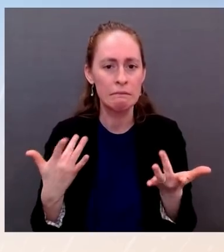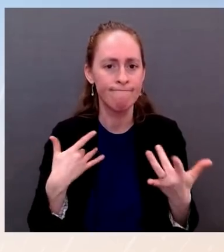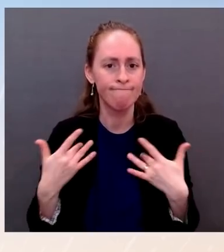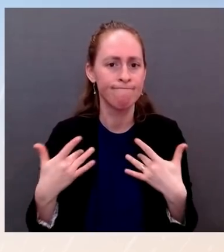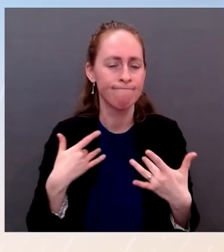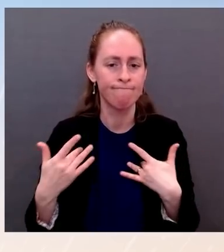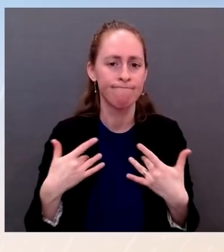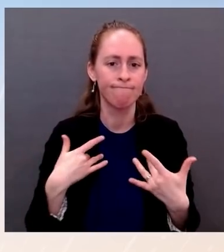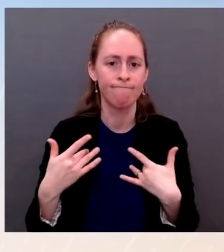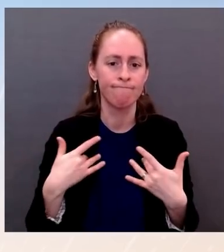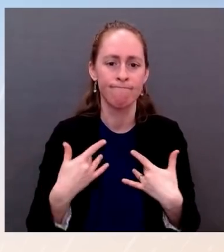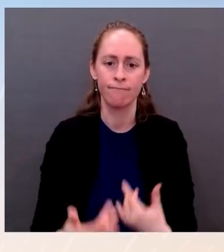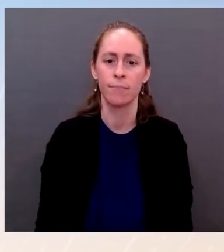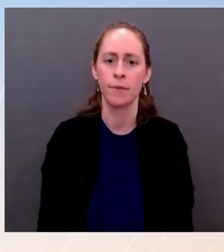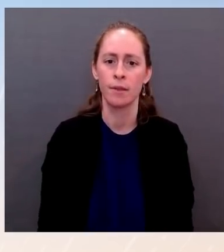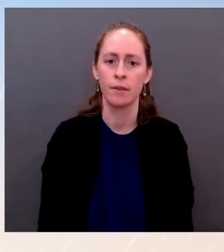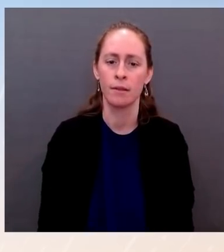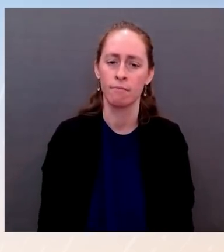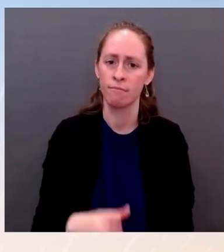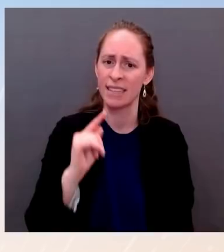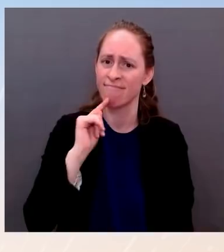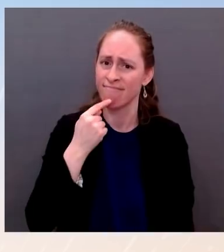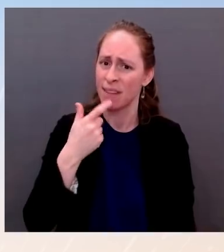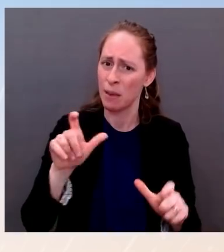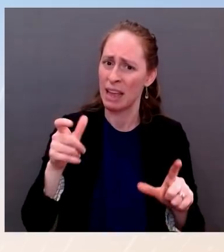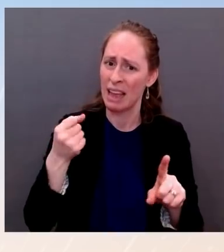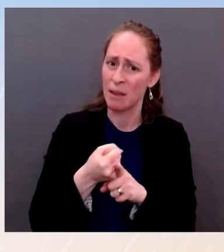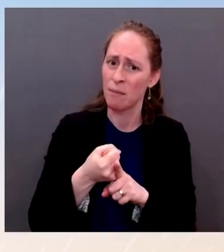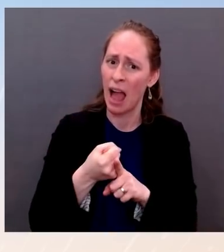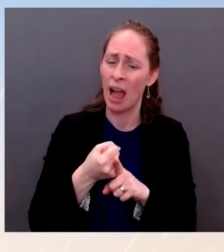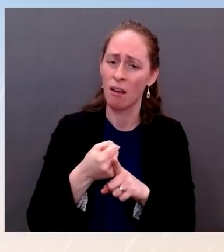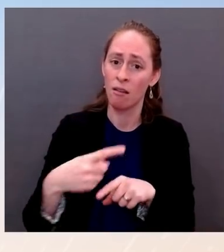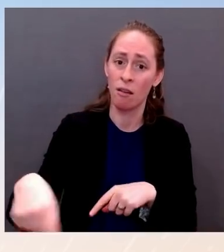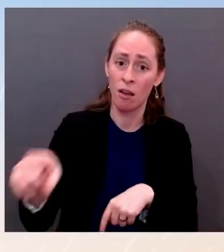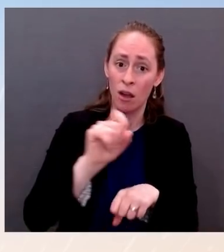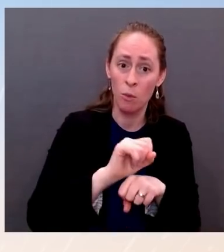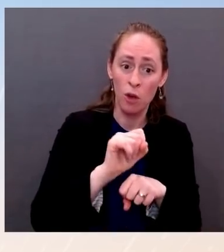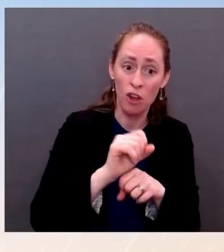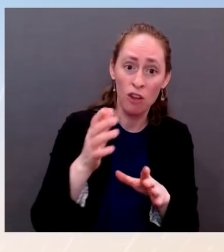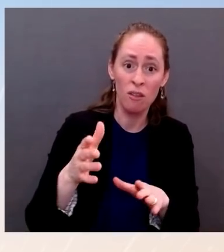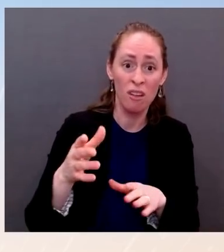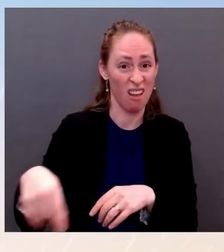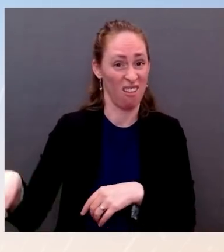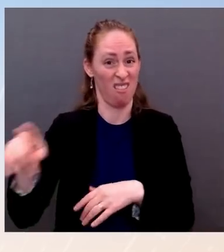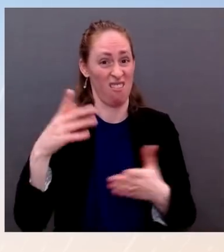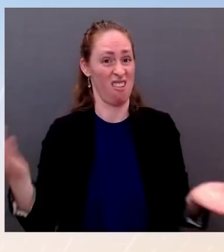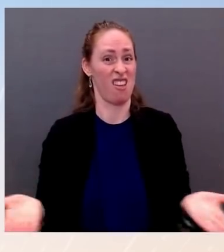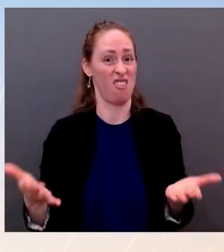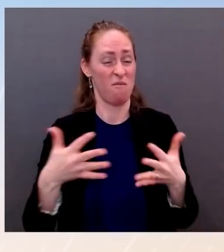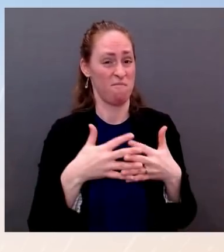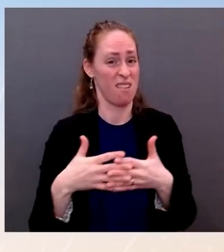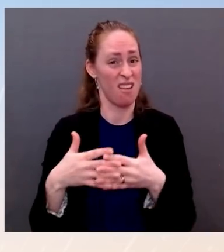and the American public. But to go back to your question: We are in very close contact with Canadian officials.